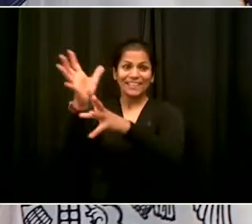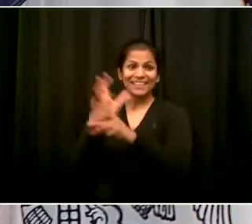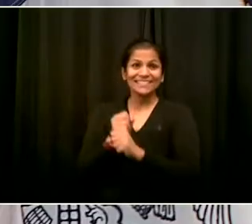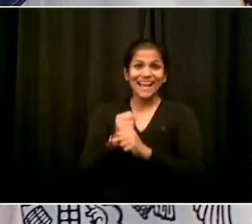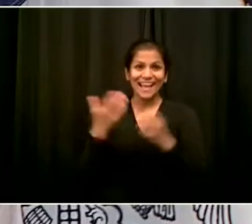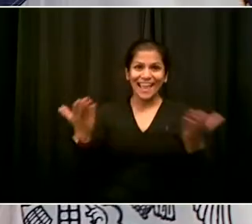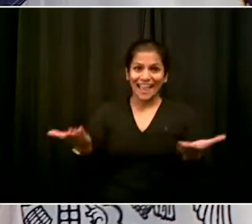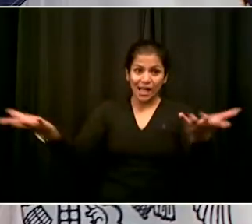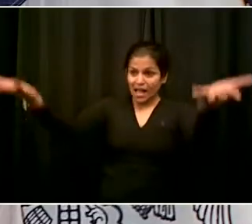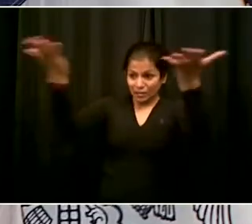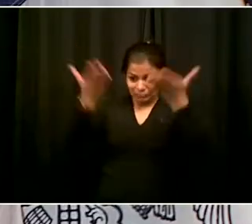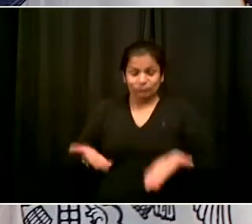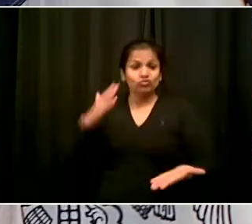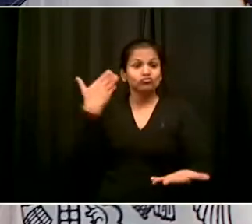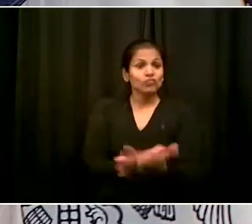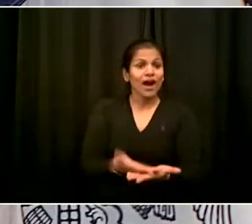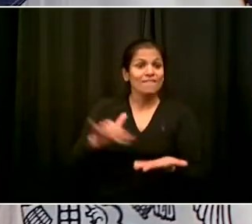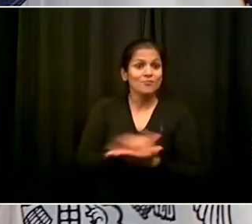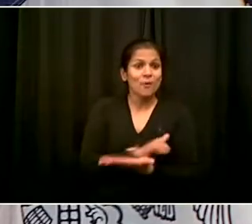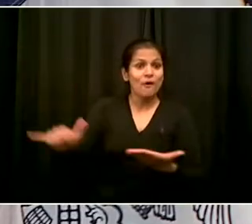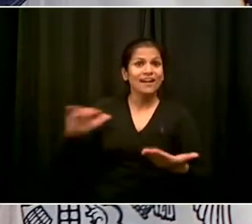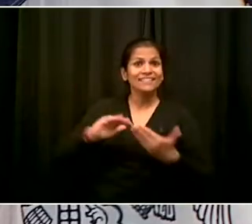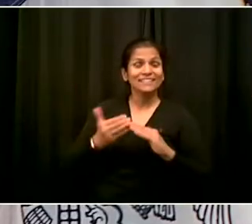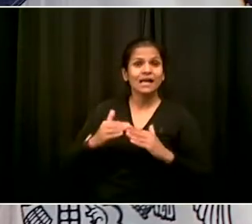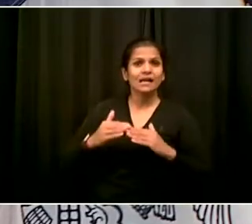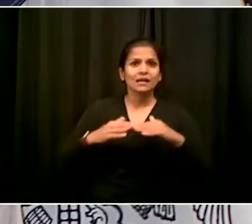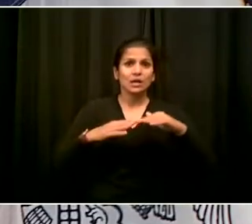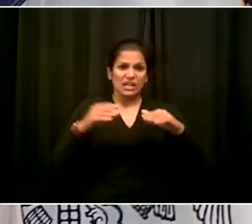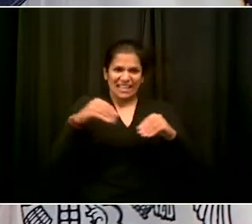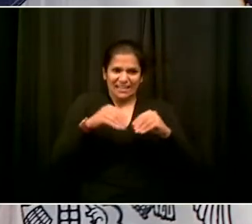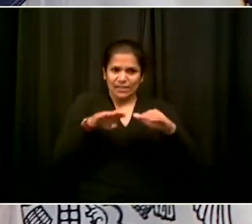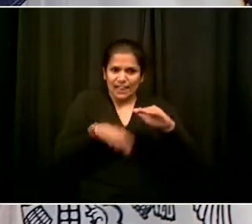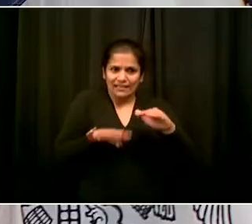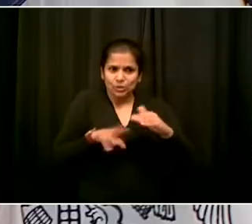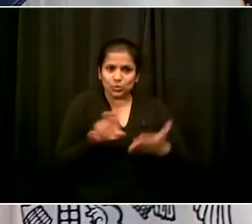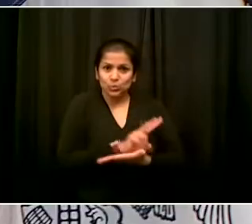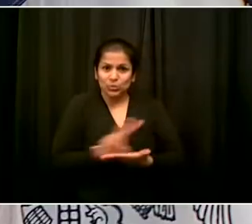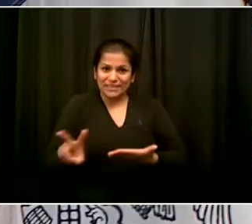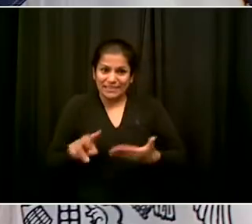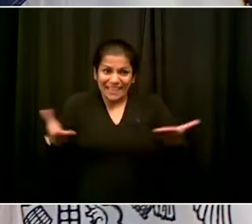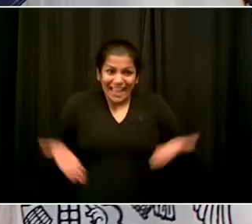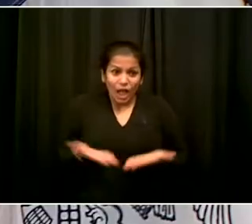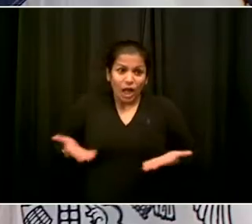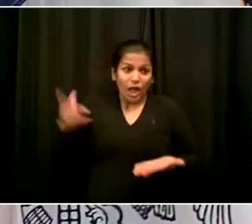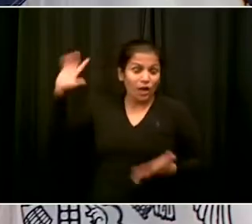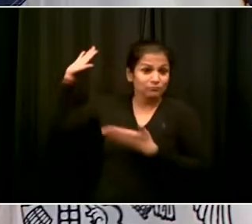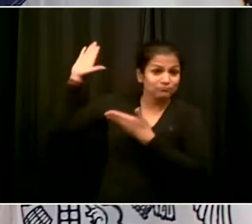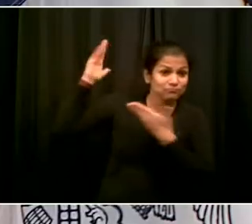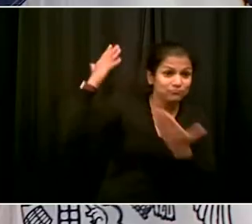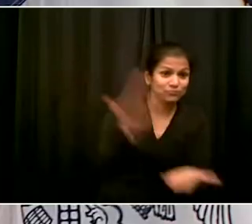IN FACT, JUST 122 DAYS FROM NOW WE EXPECT THE FIRST DOSAGES TO ARRIVE AND WE'LL TALK ABOUT THAT